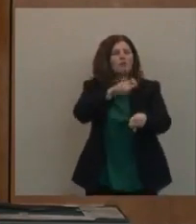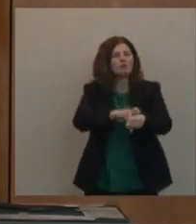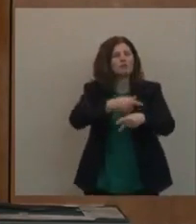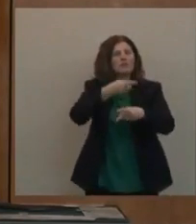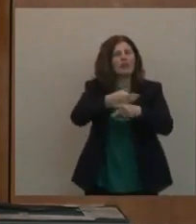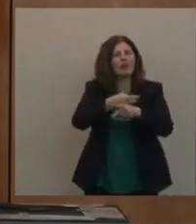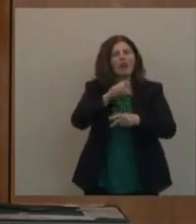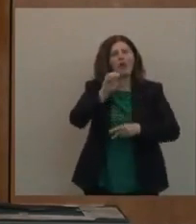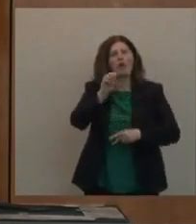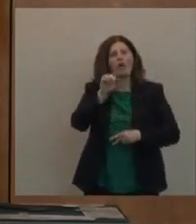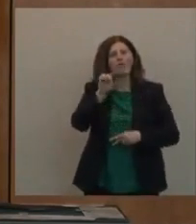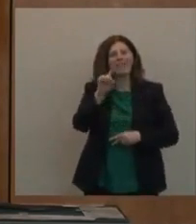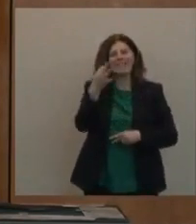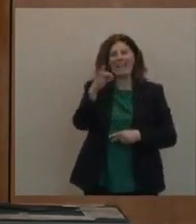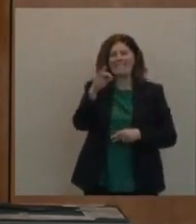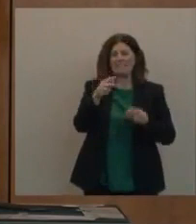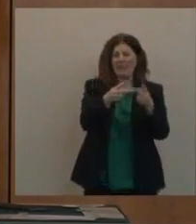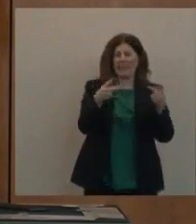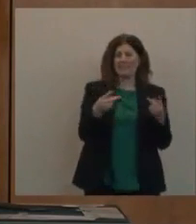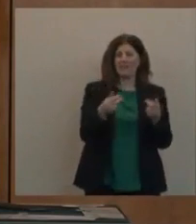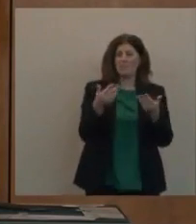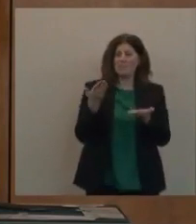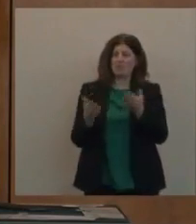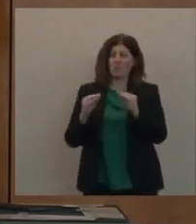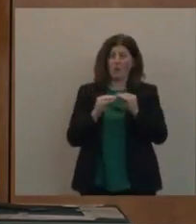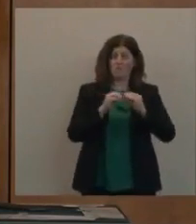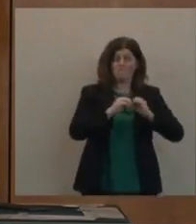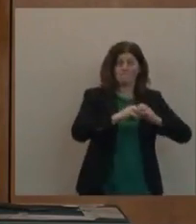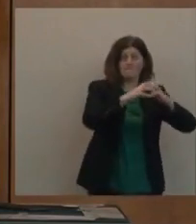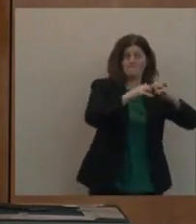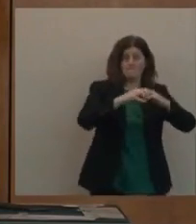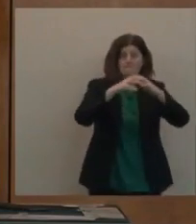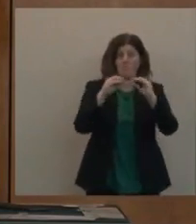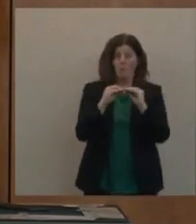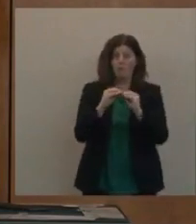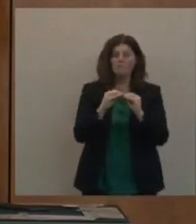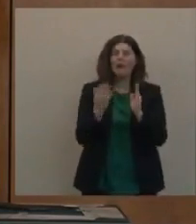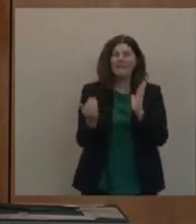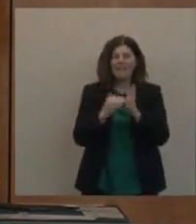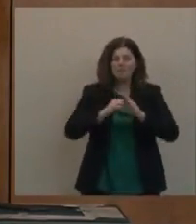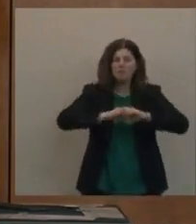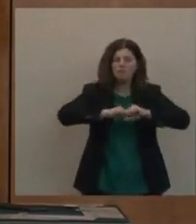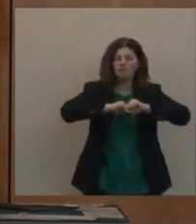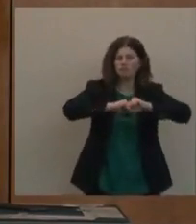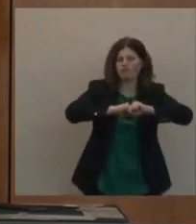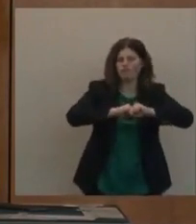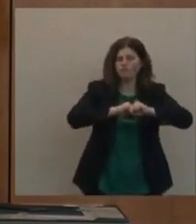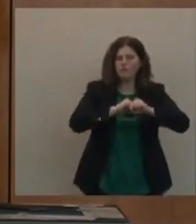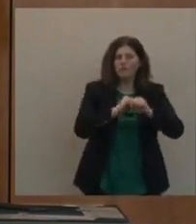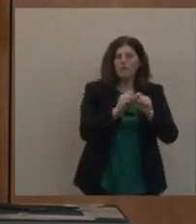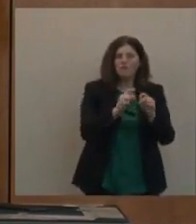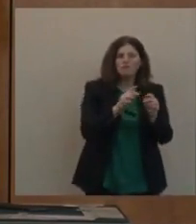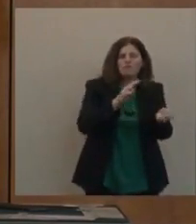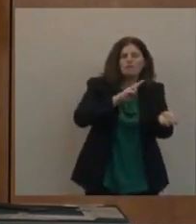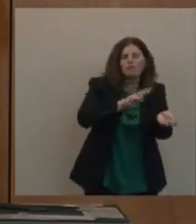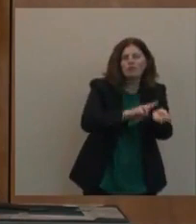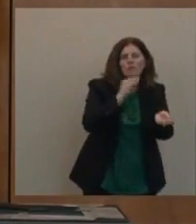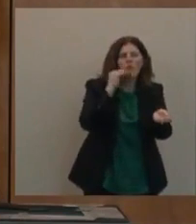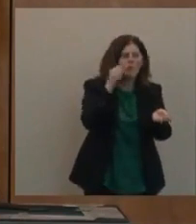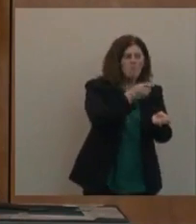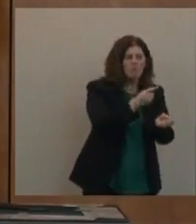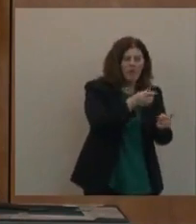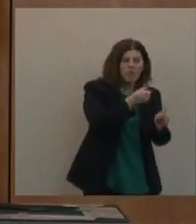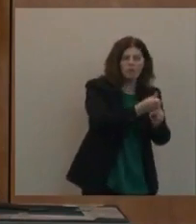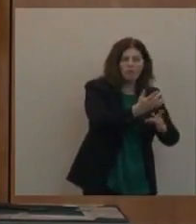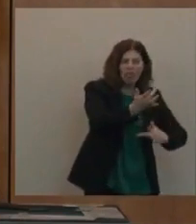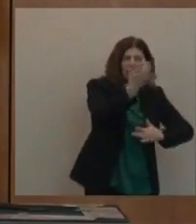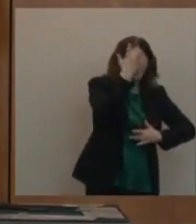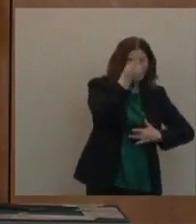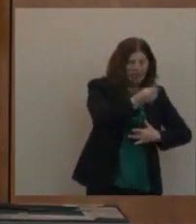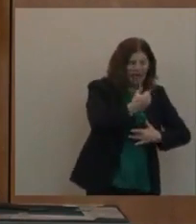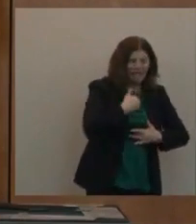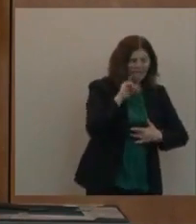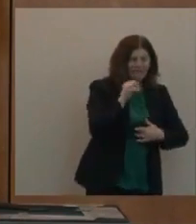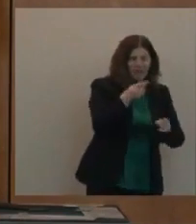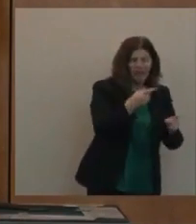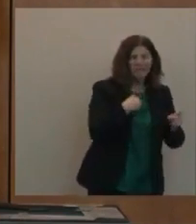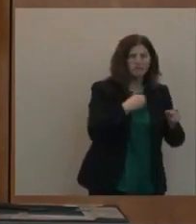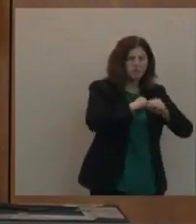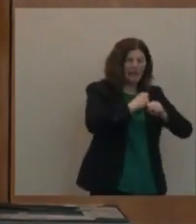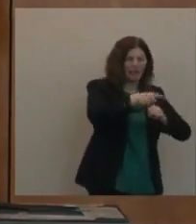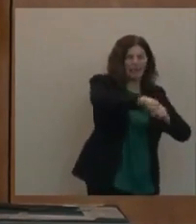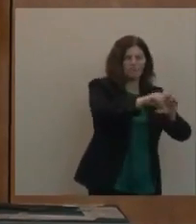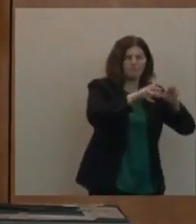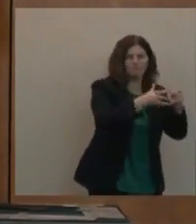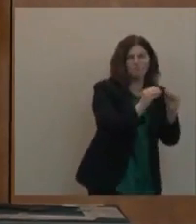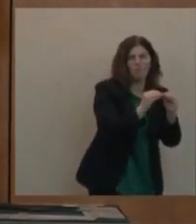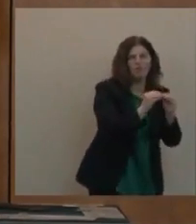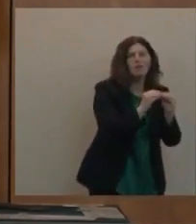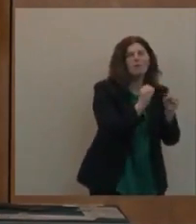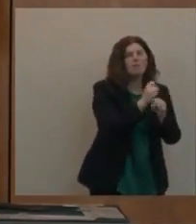ONE LAST THING, I WANT DR.’S GRACE TO TALK ABOUT IT, BUT WE ARE AL CREATING LONG-TERM CARE COVID-19, A SITE POTENTIALLY MORE COMING, AND IT IS TO PROTECT RESIDENTS IN A